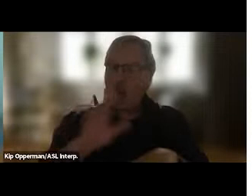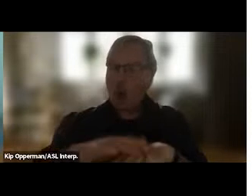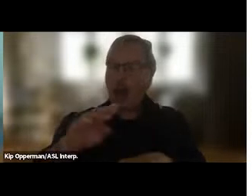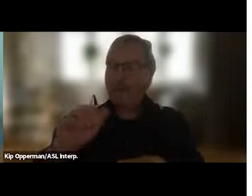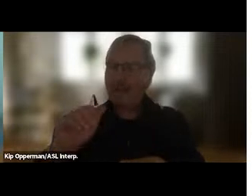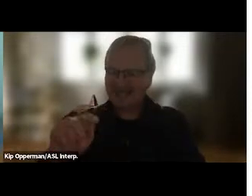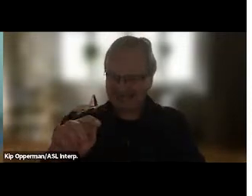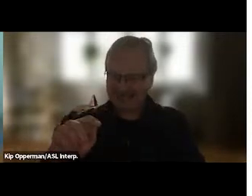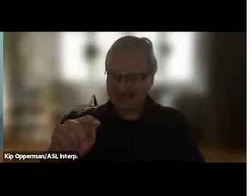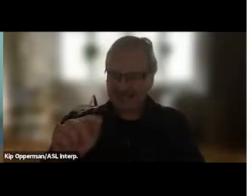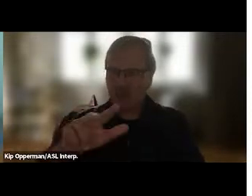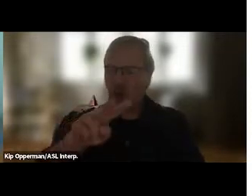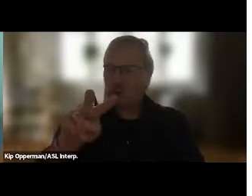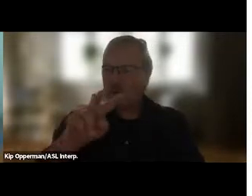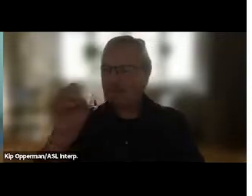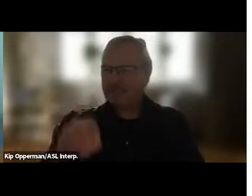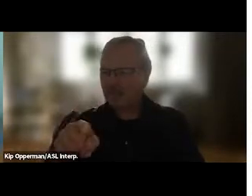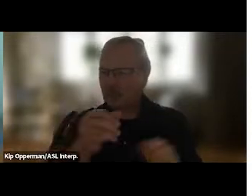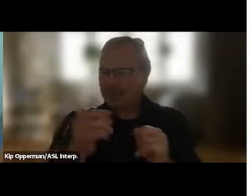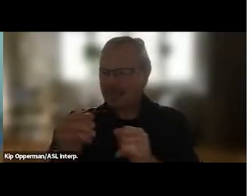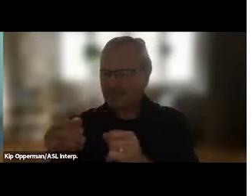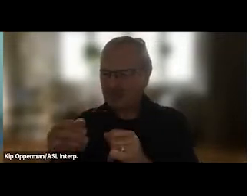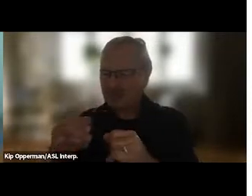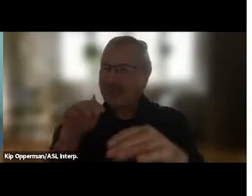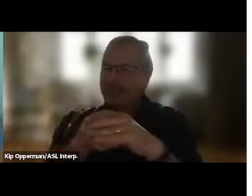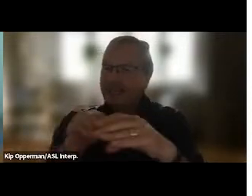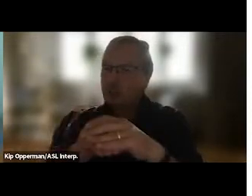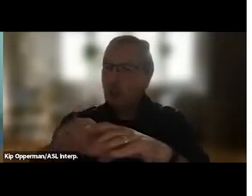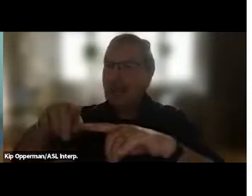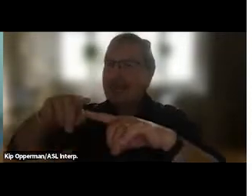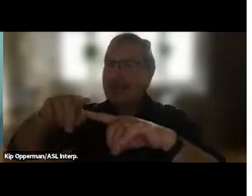So 32% of those individuals entered dependent halfway house,